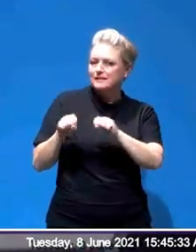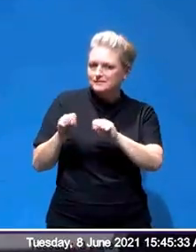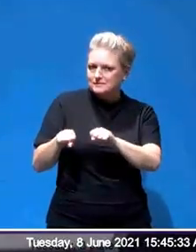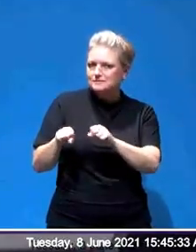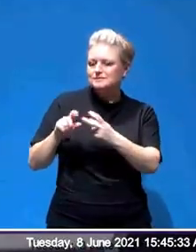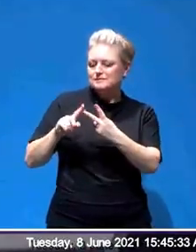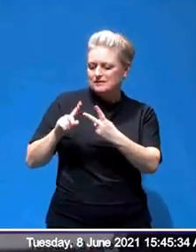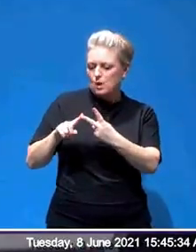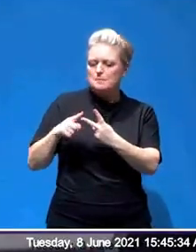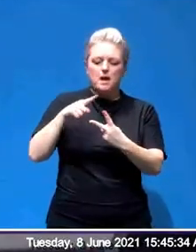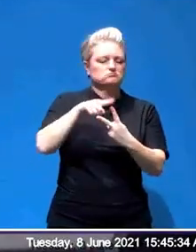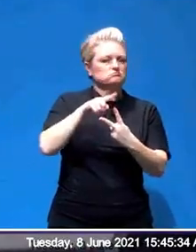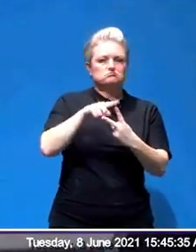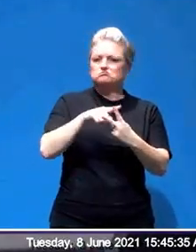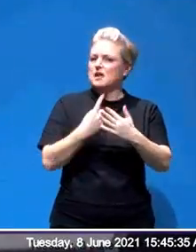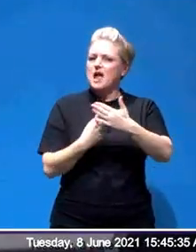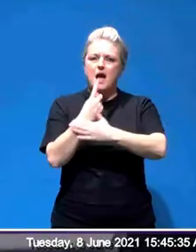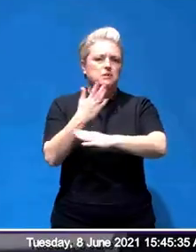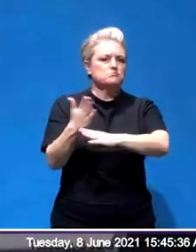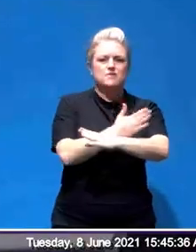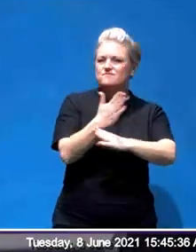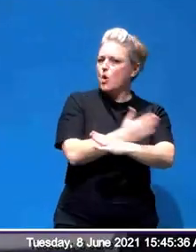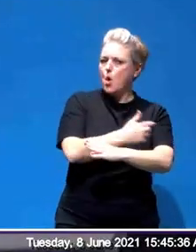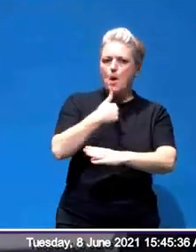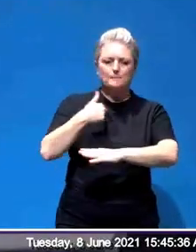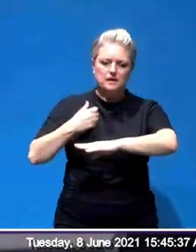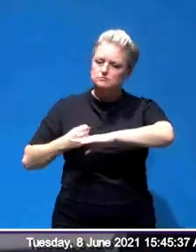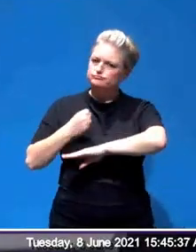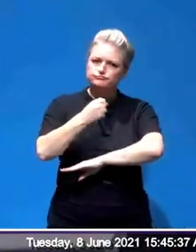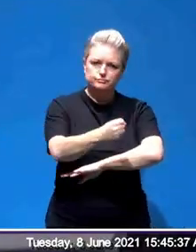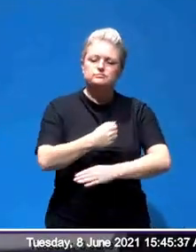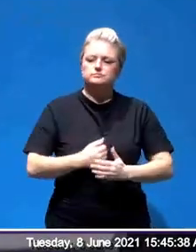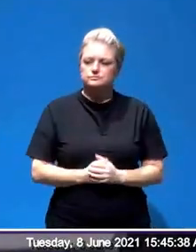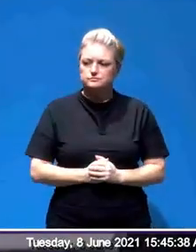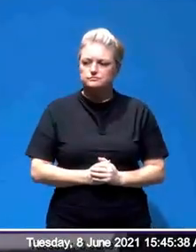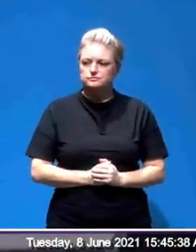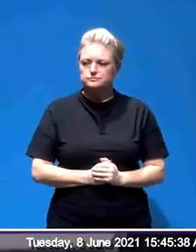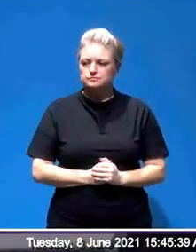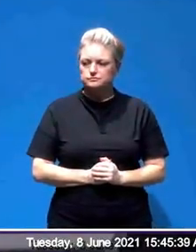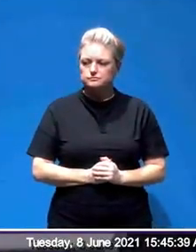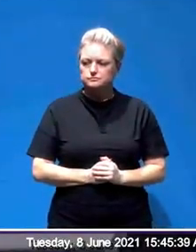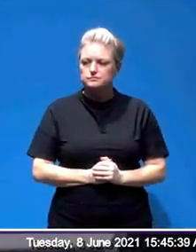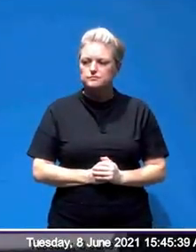quite different. As I say, I wasn't the actual Director responsible at the time of the letter.